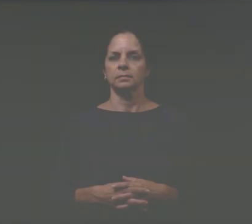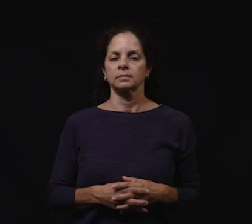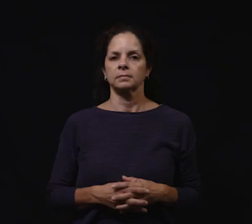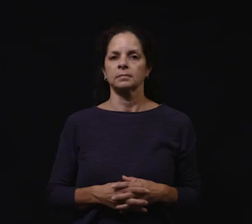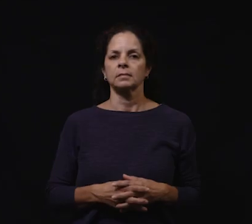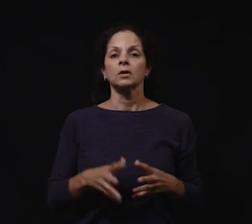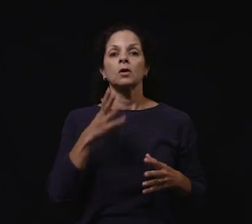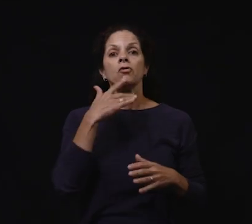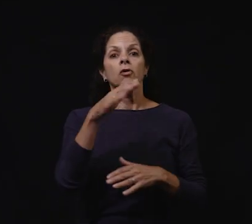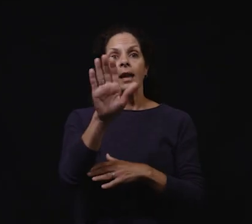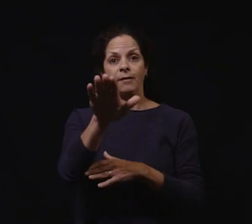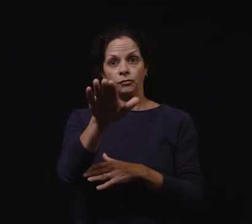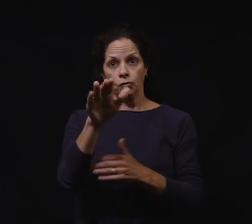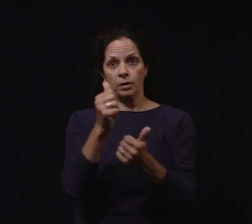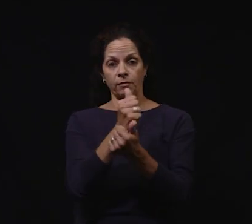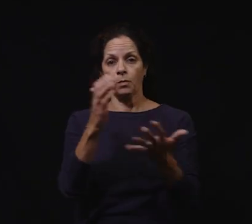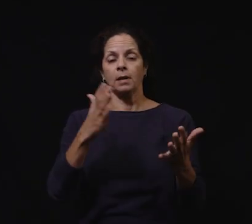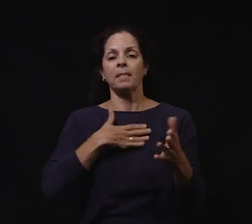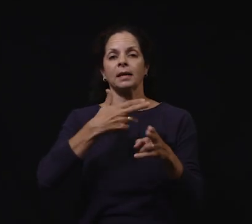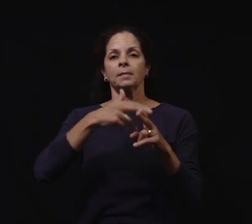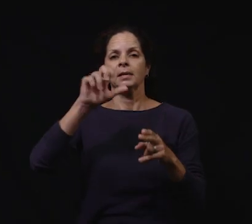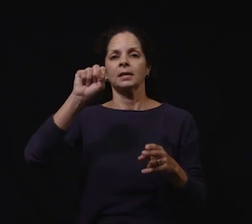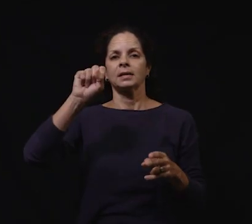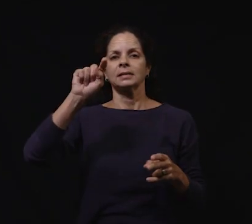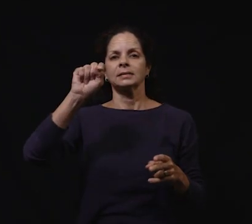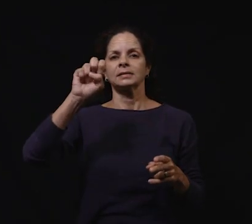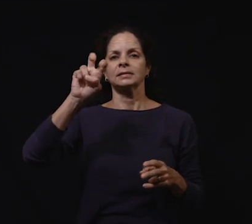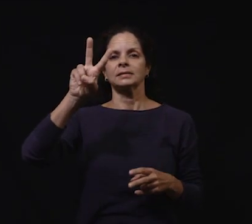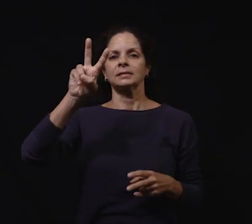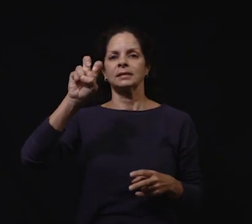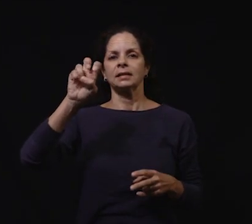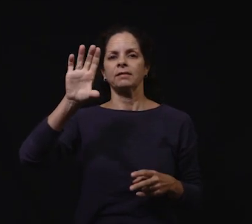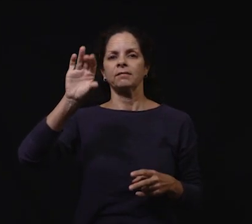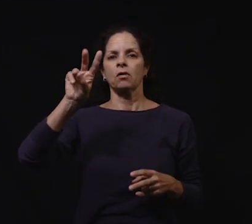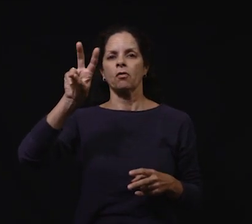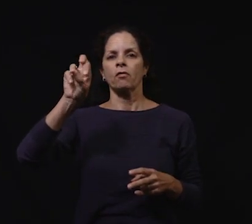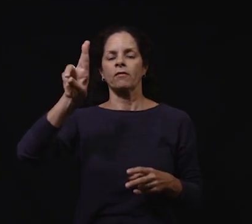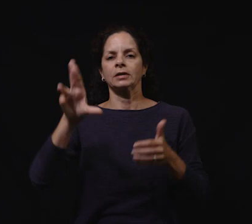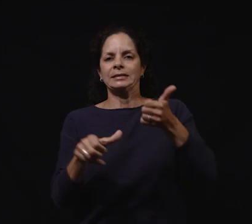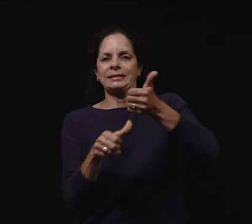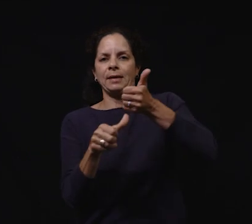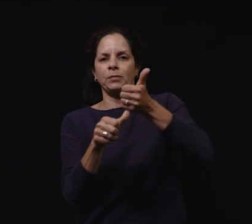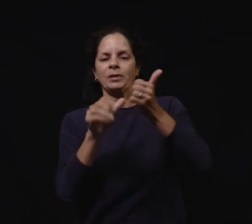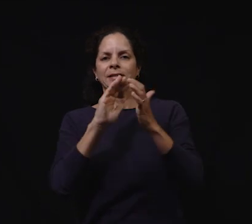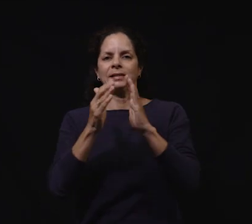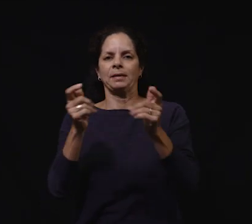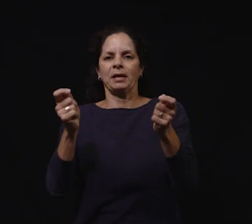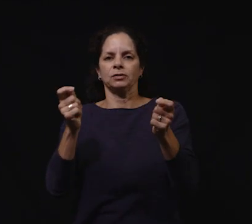Good afternoon everyone. My name's Steve Cover. I'm the deputy city manager for Public Safety here in the city of Virginia Beach